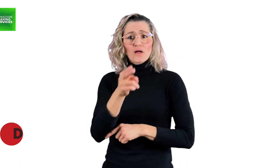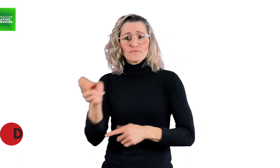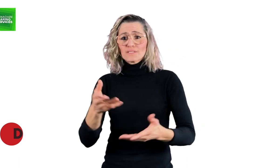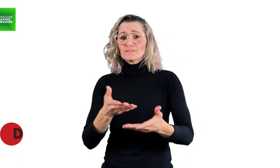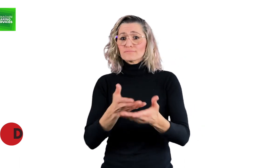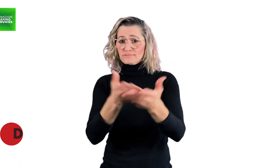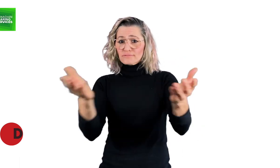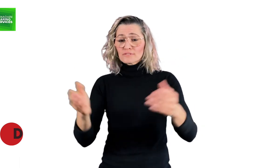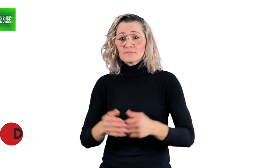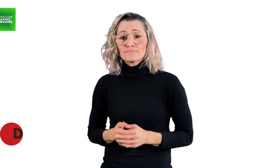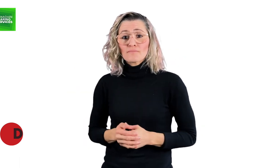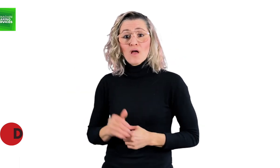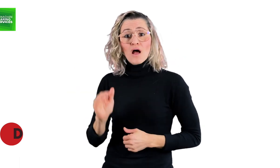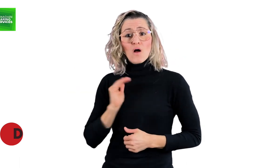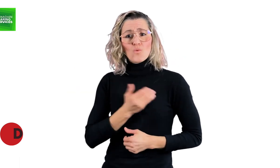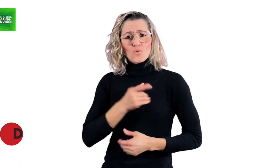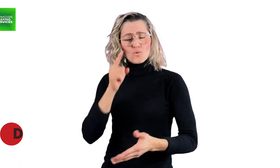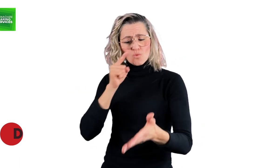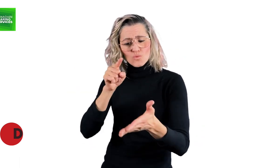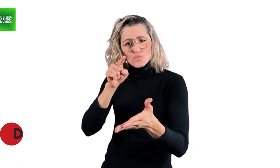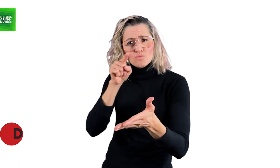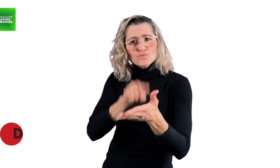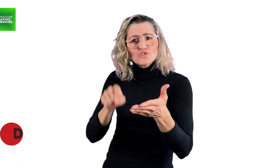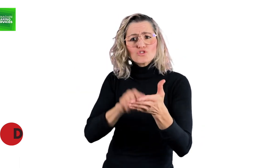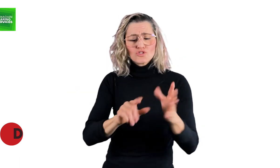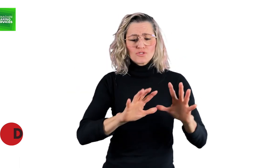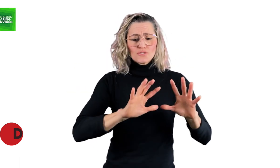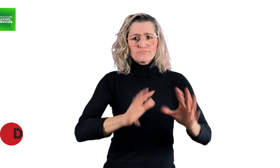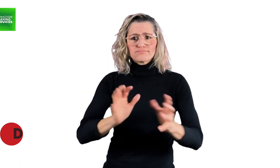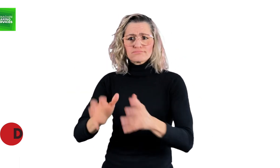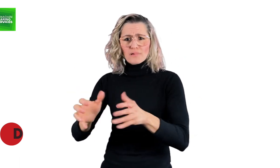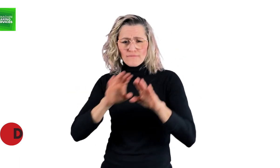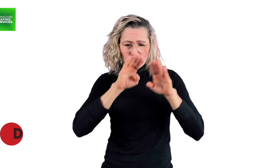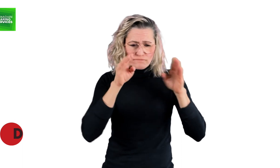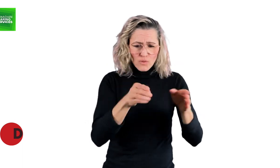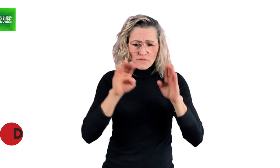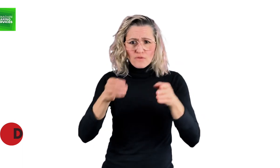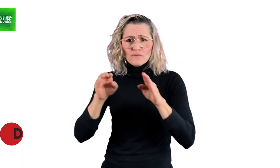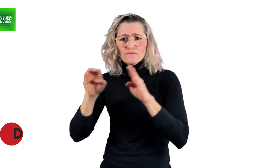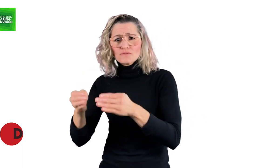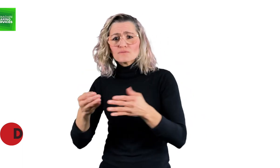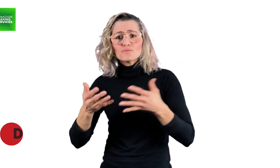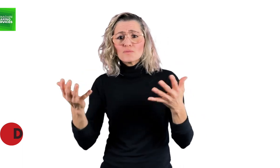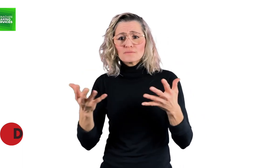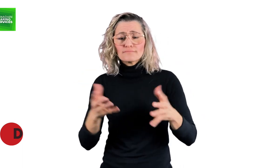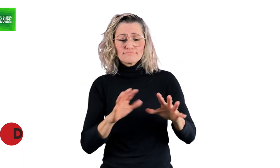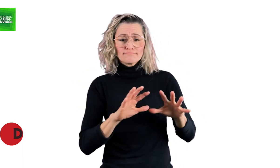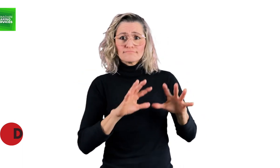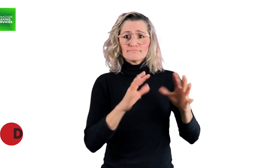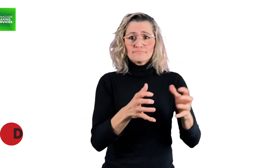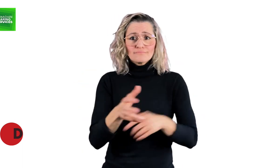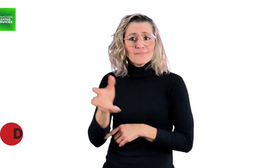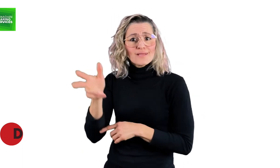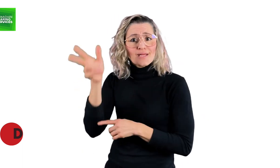Our Research Areas of Focus include Hearing Health,